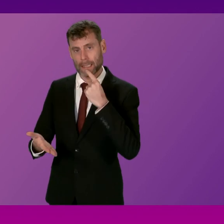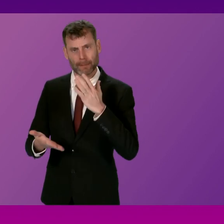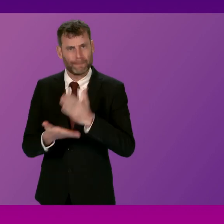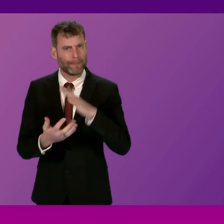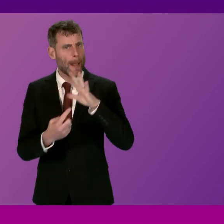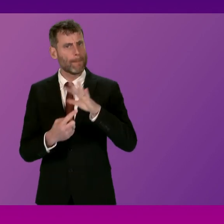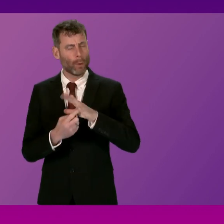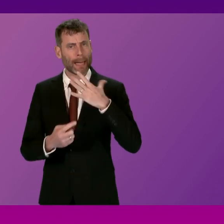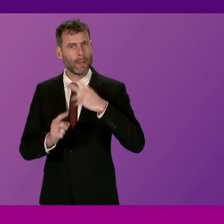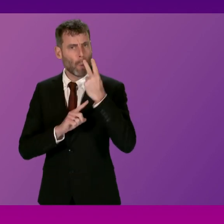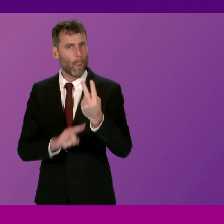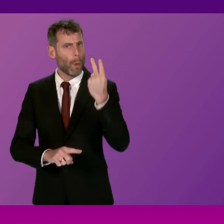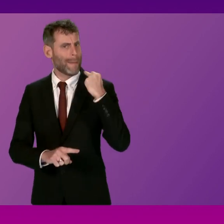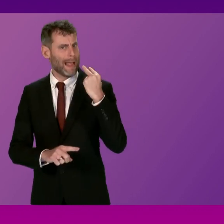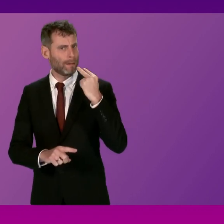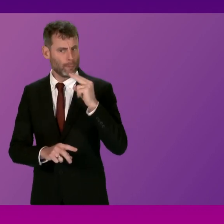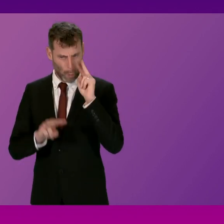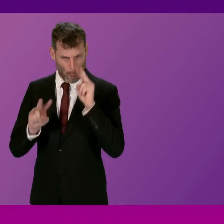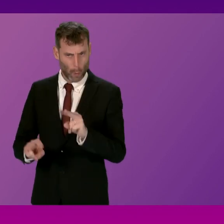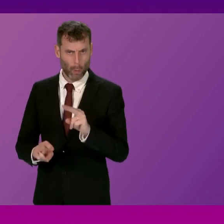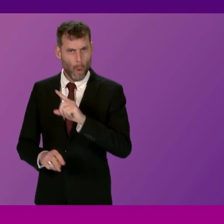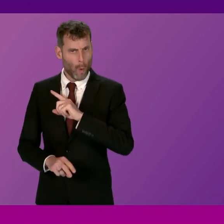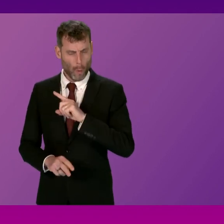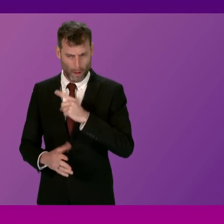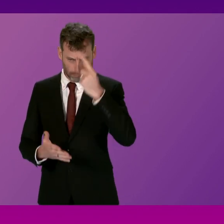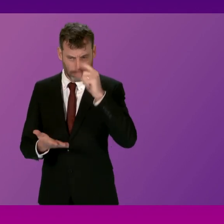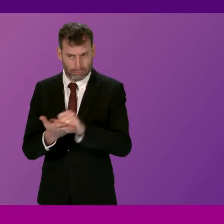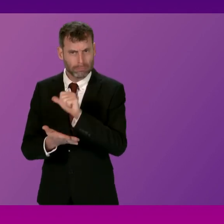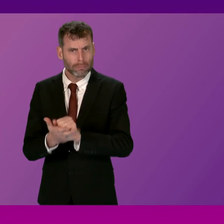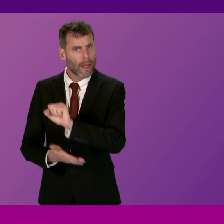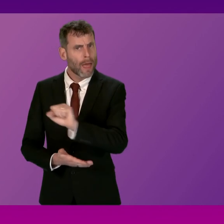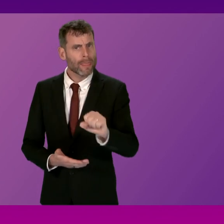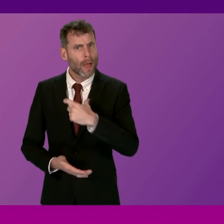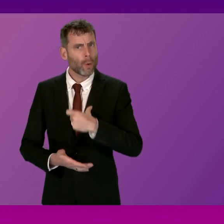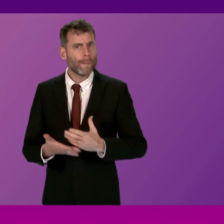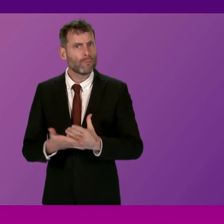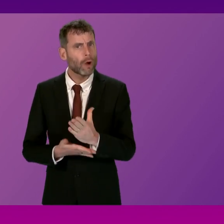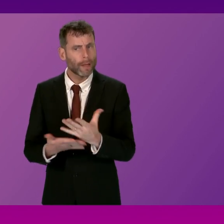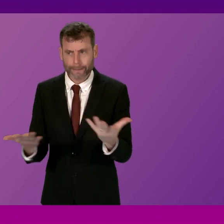“the failings of Scottish ministers during the pandemic” around human rights. It is important that we consider that today.